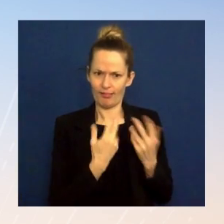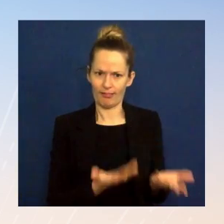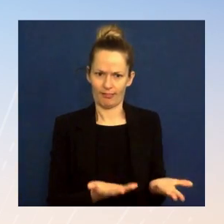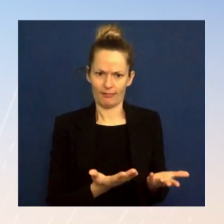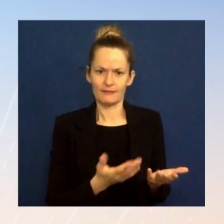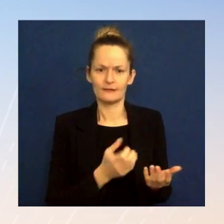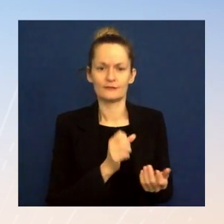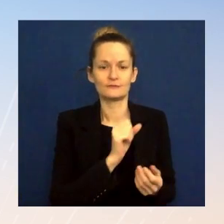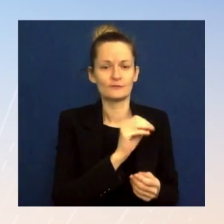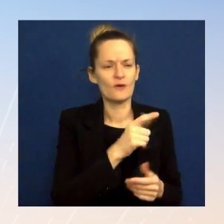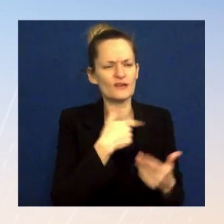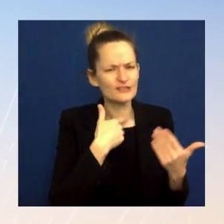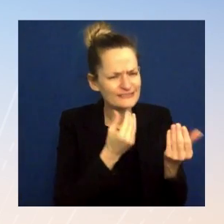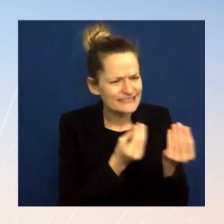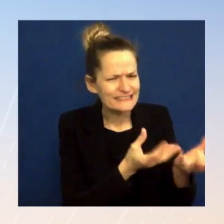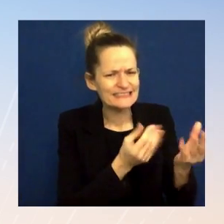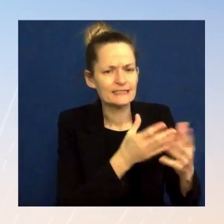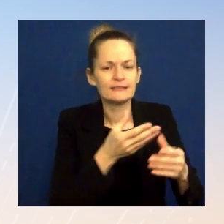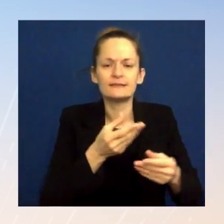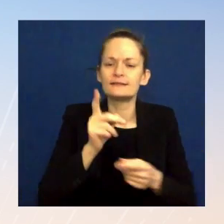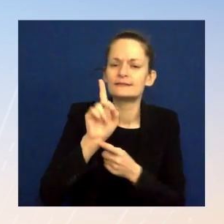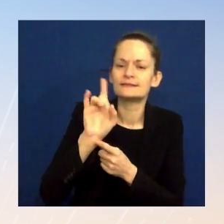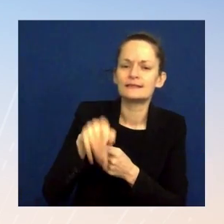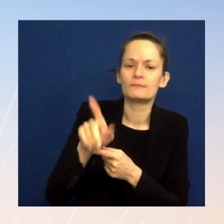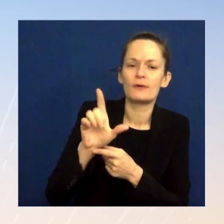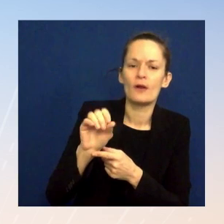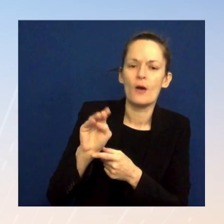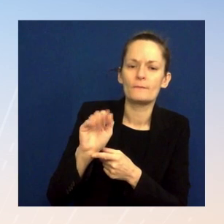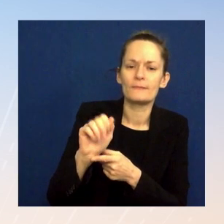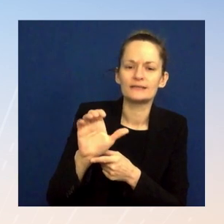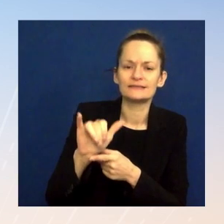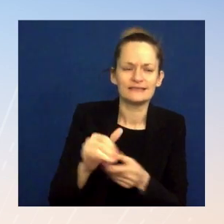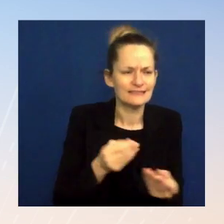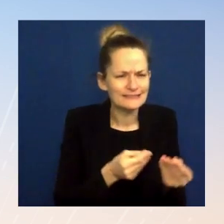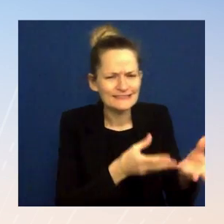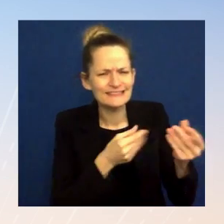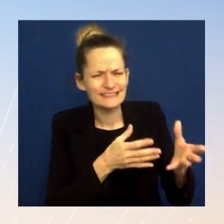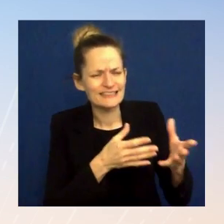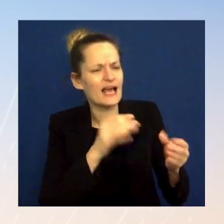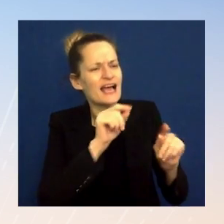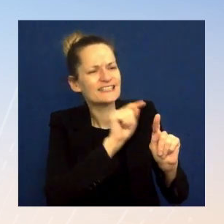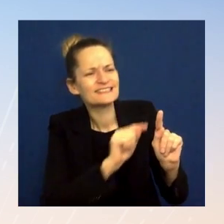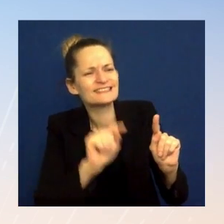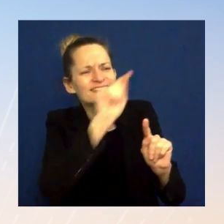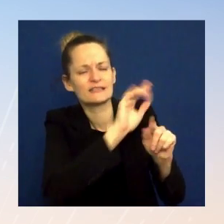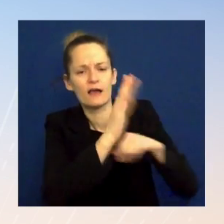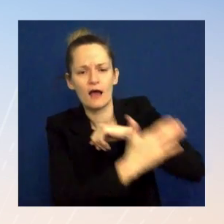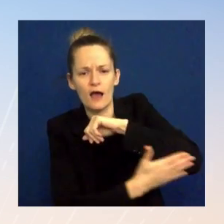and those with influence on the military junta, and how the United States could send strong messages to those countries as well.